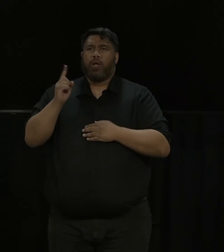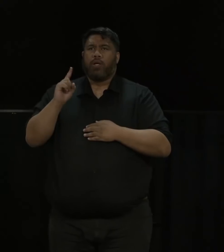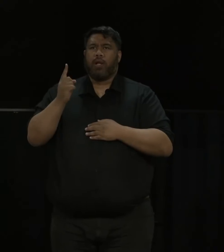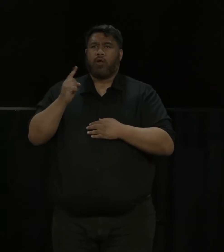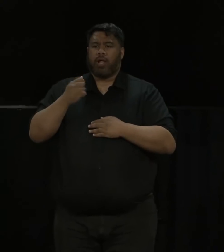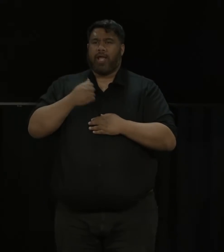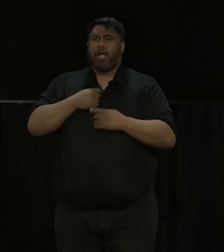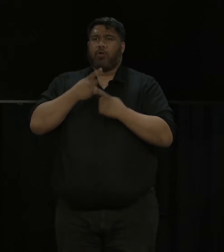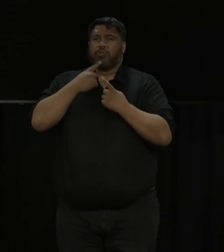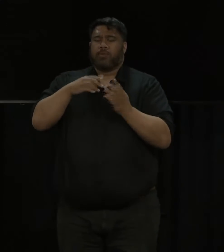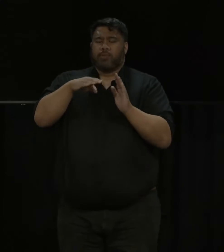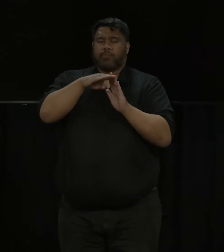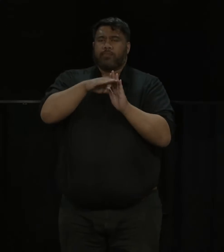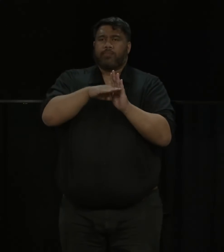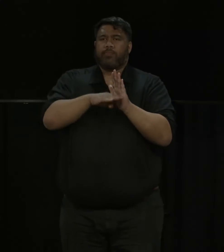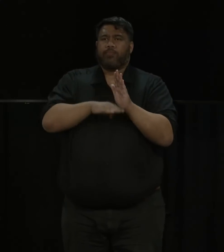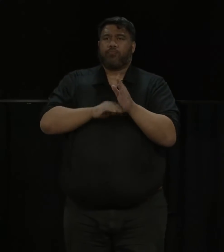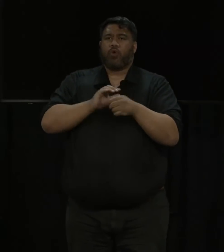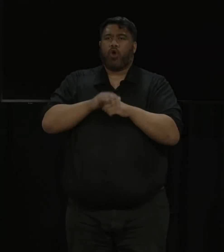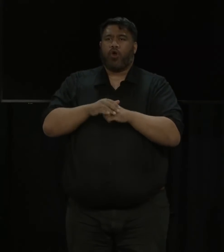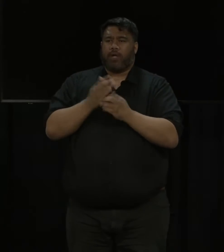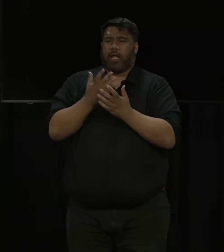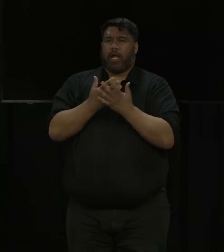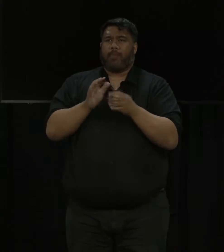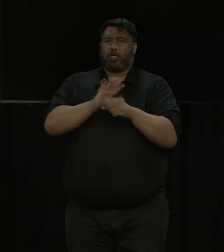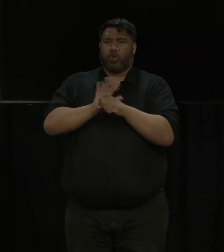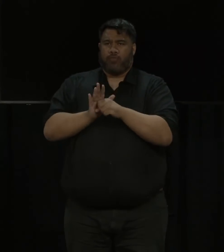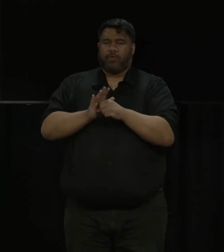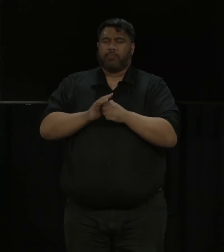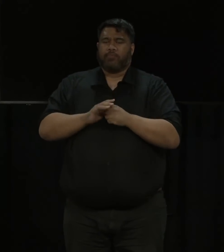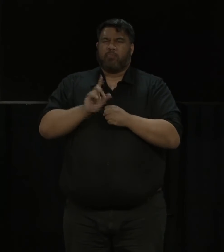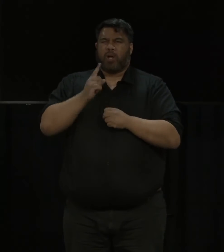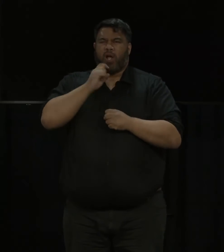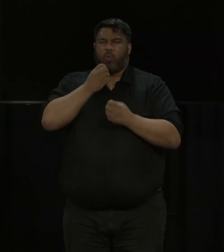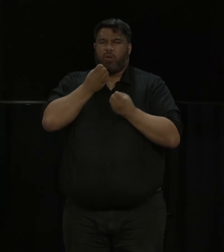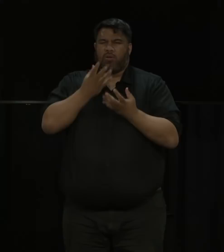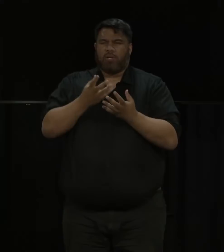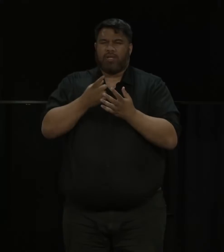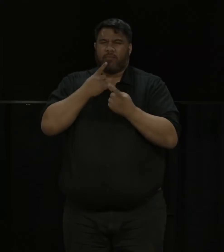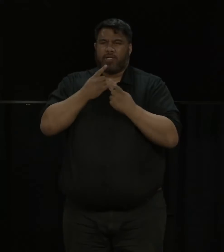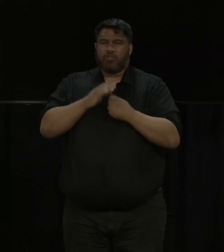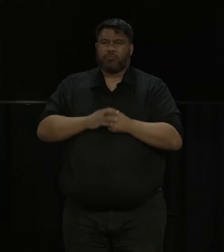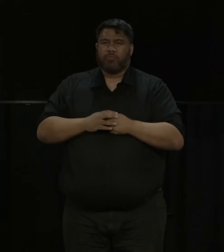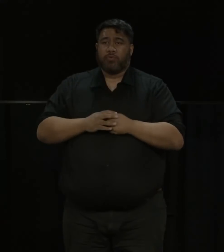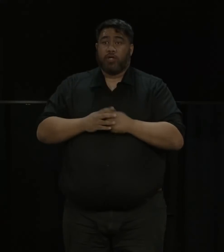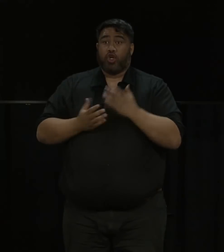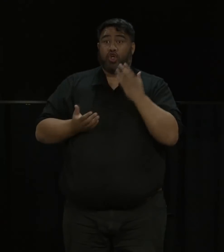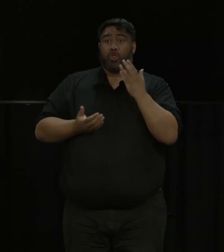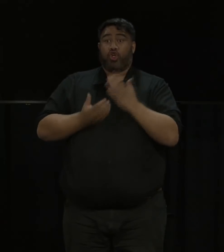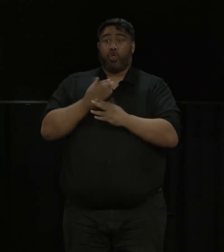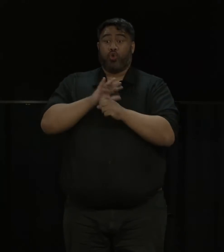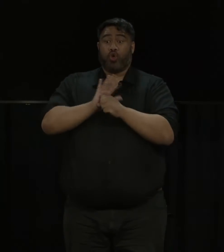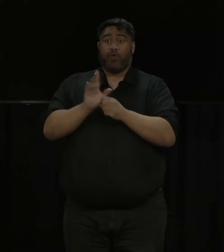cases update and other details and then we will have question. Thank you, Minister.